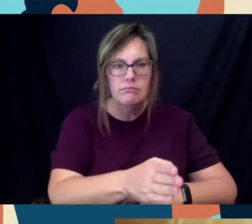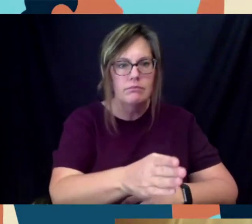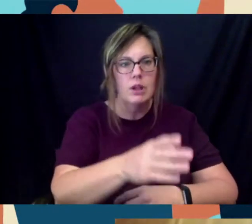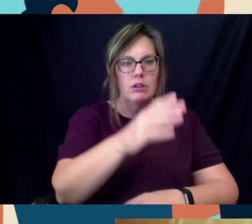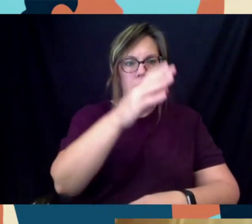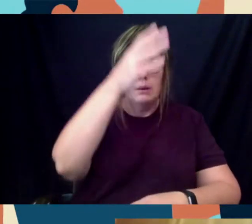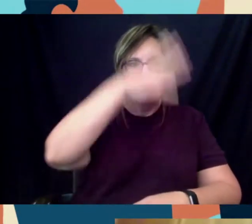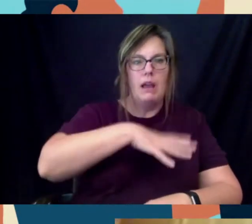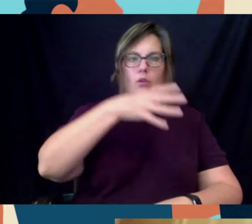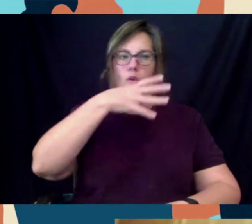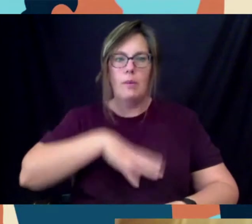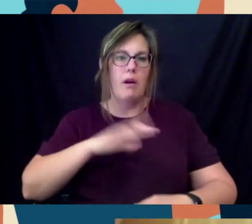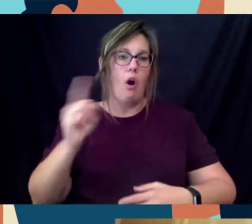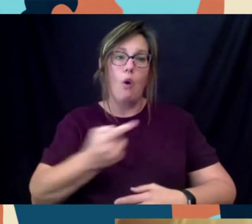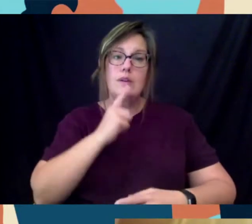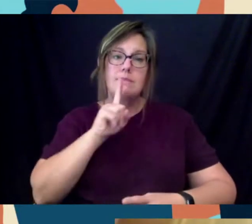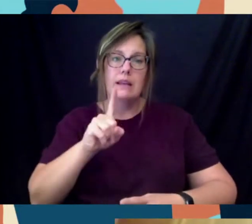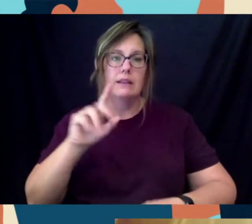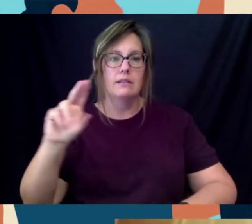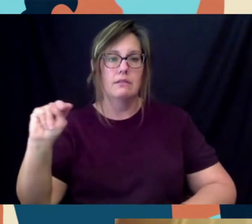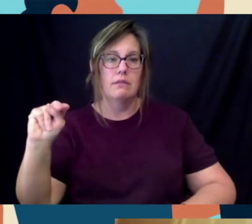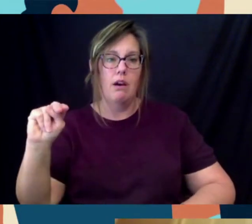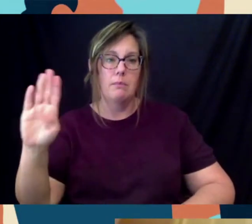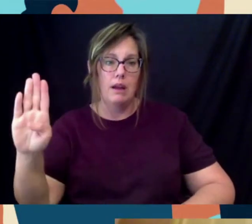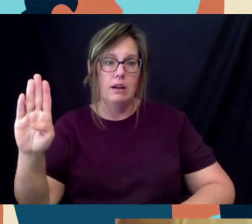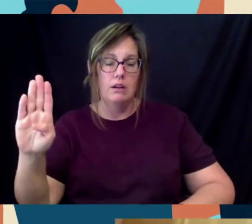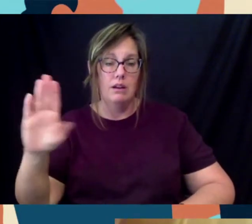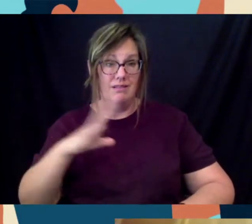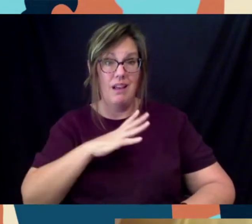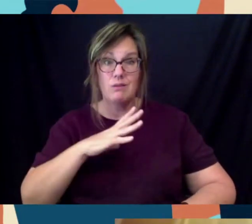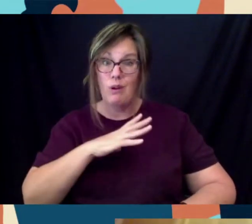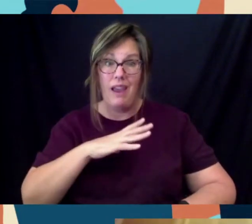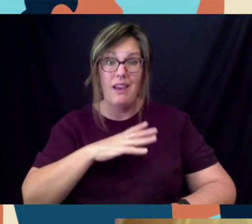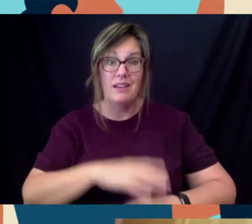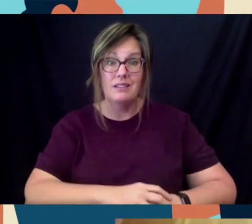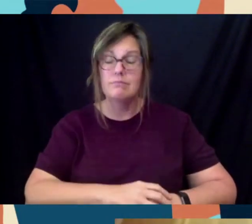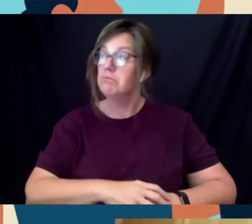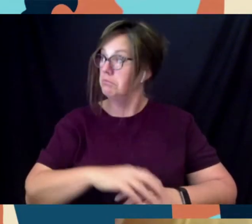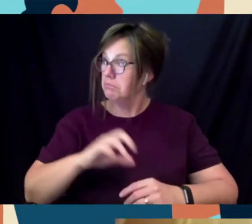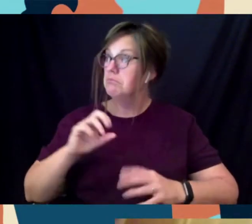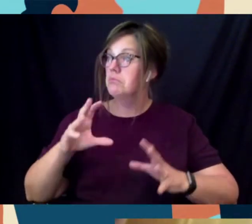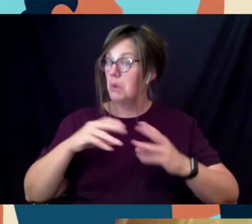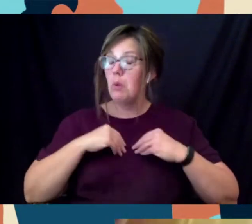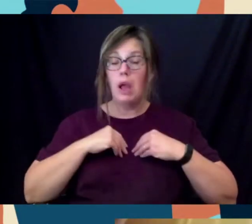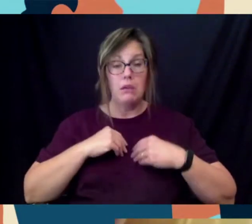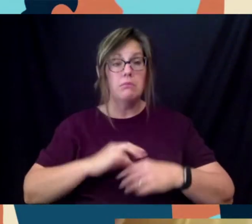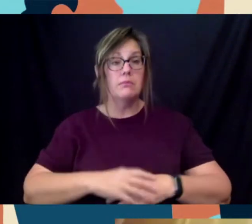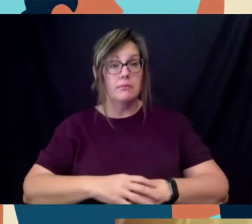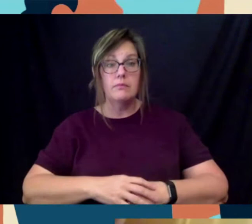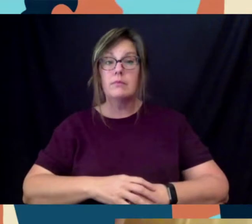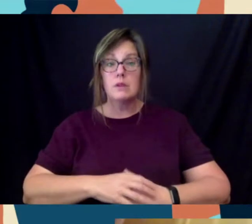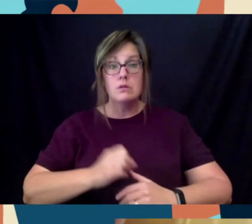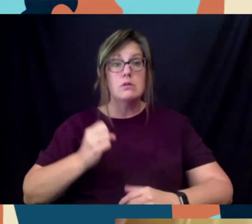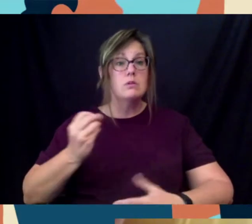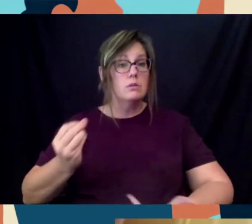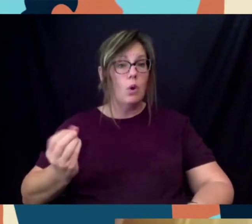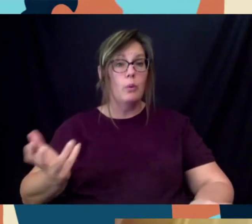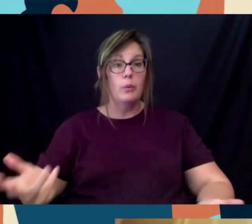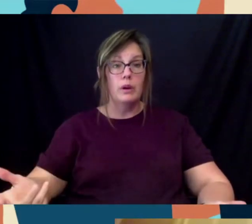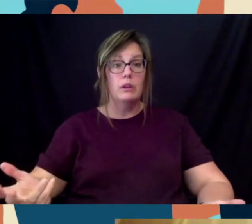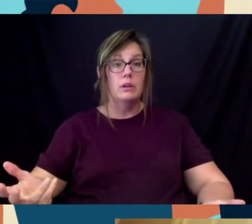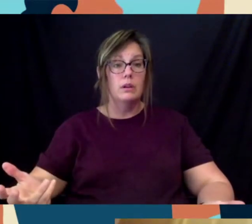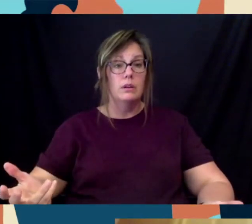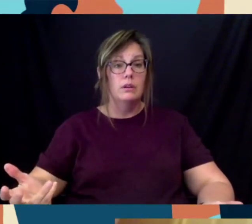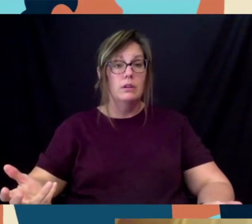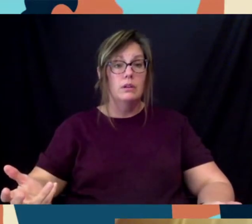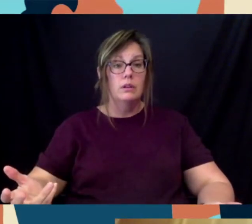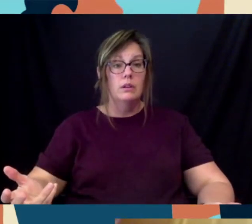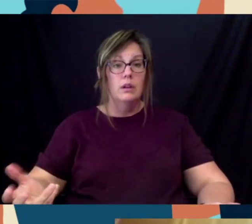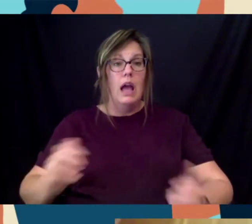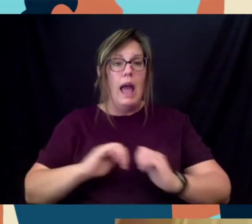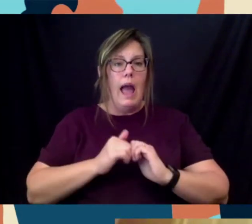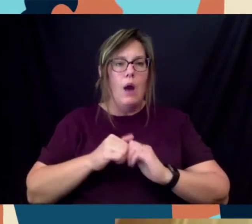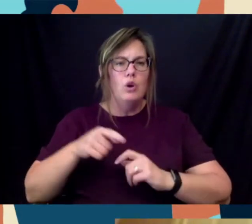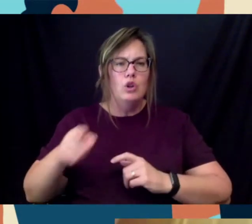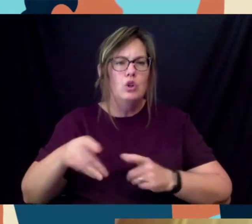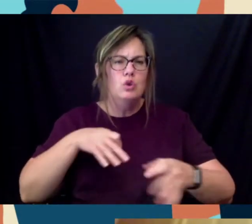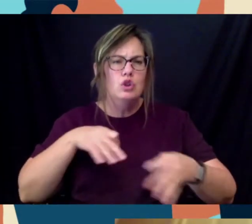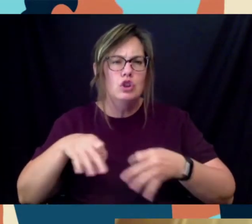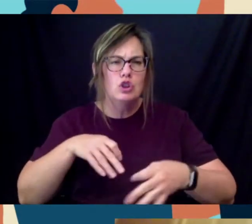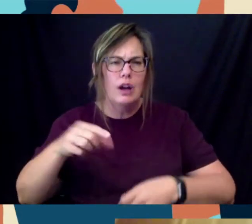that's okay yeah okay so um how would you describe gender just in general what's your definition